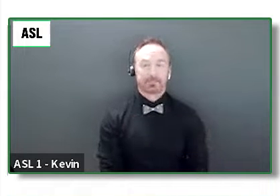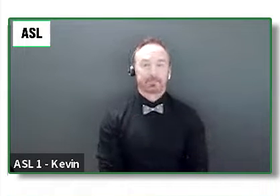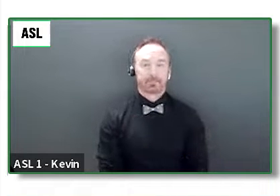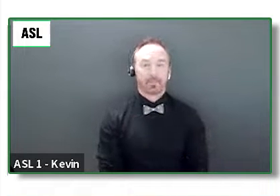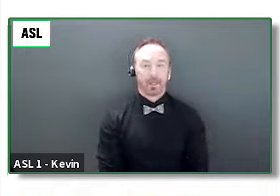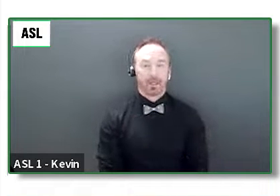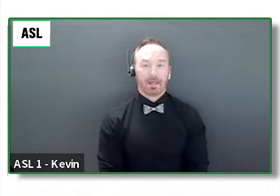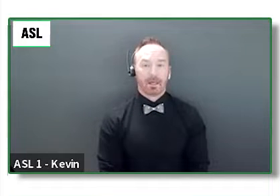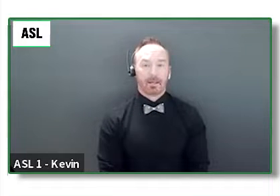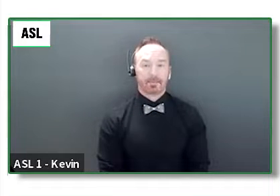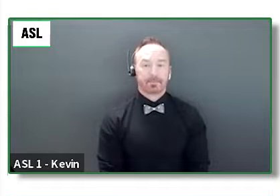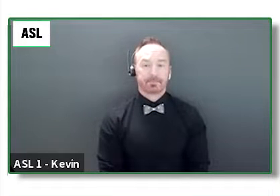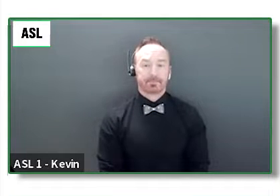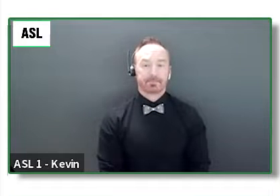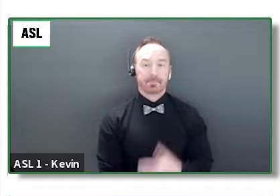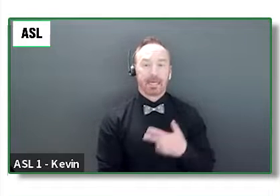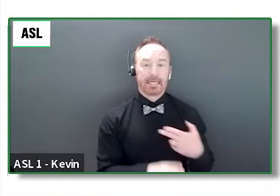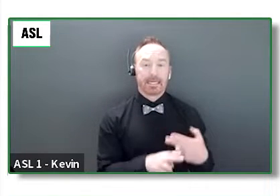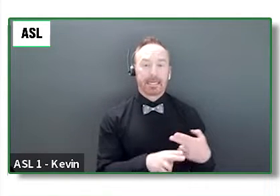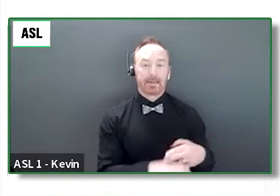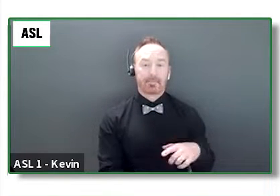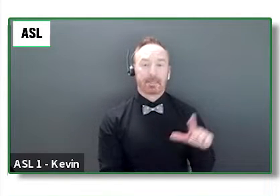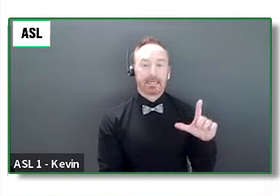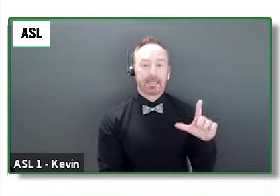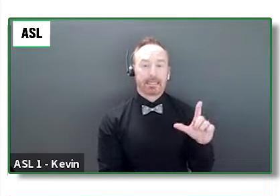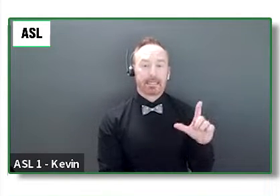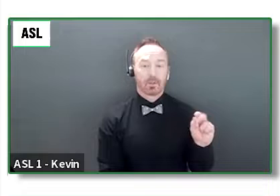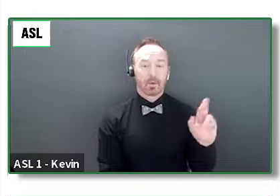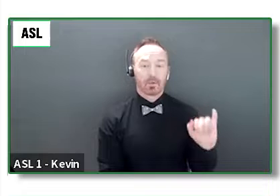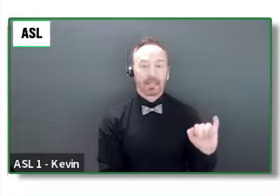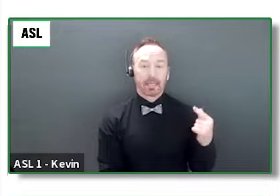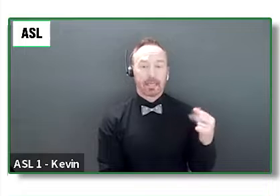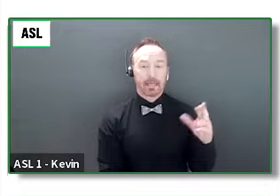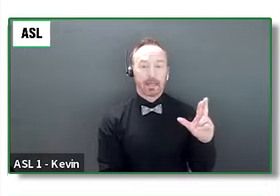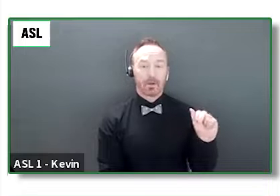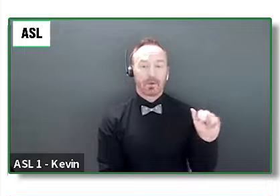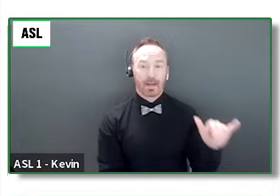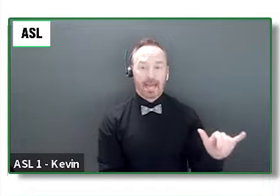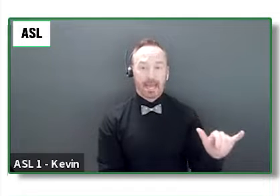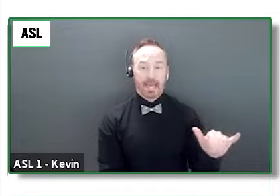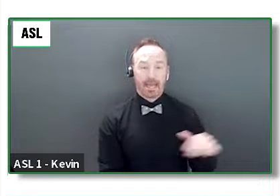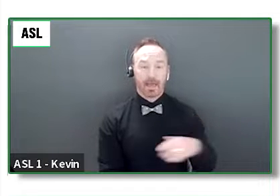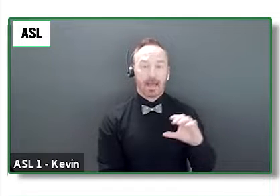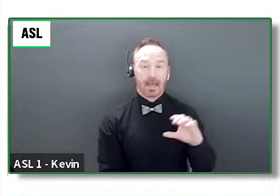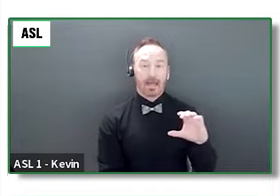Chicano also of retirement age. I am